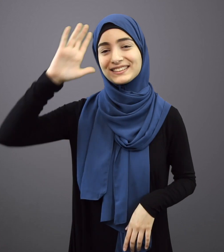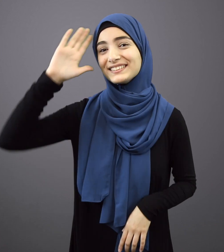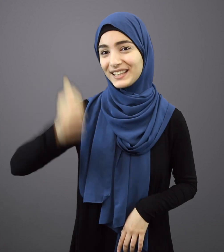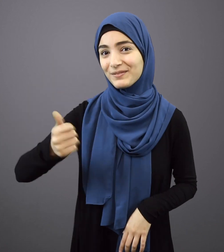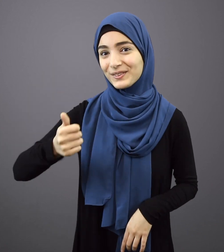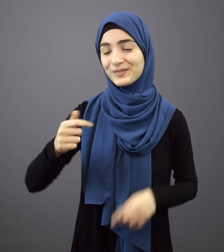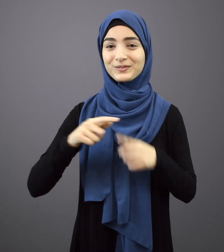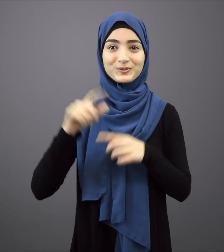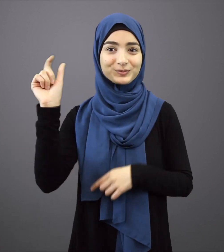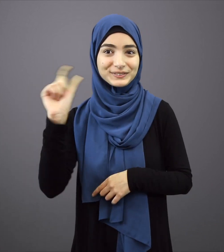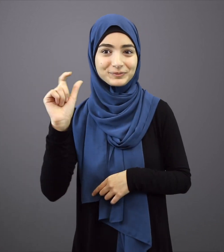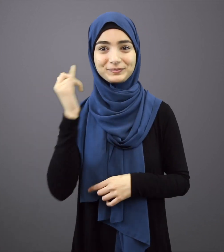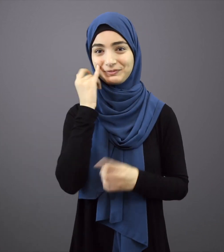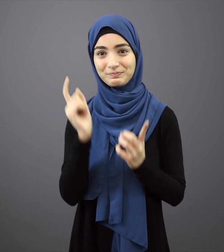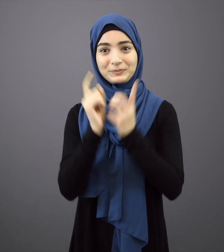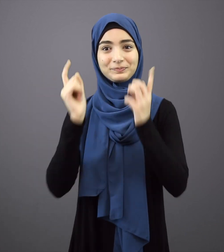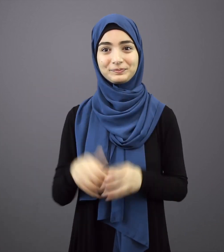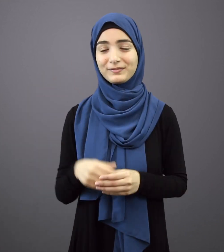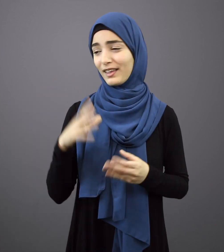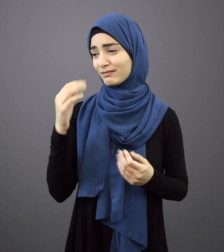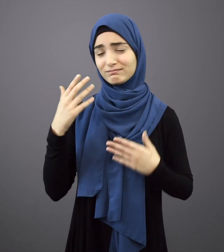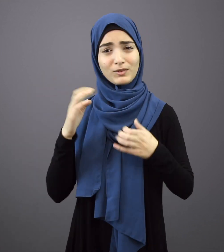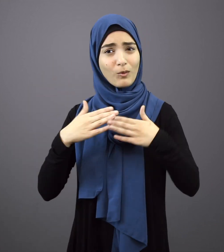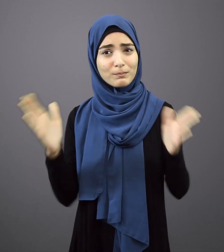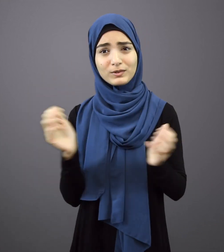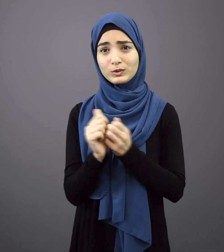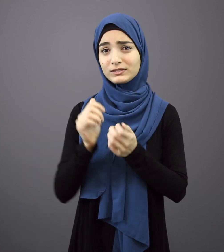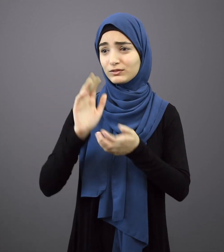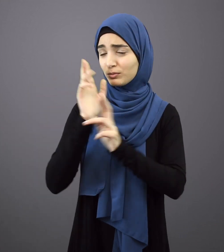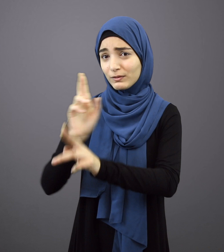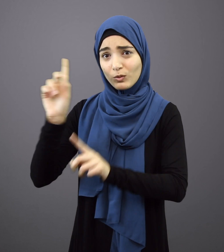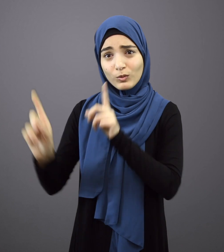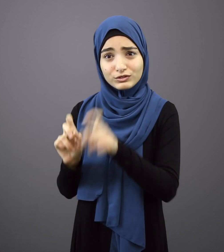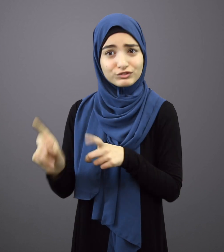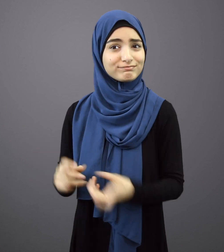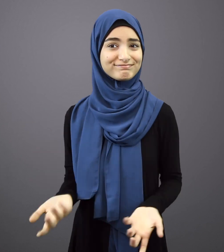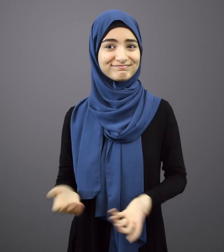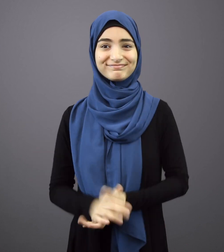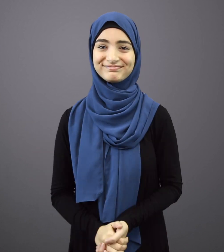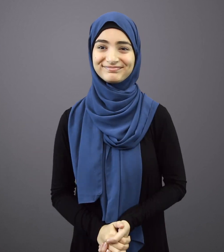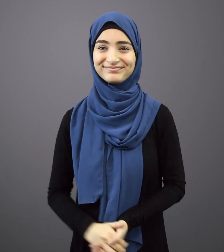Don't forget to say Assalamu Alaikum if you happen to bump into Muslim Feel free to be open with asking respectable questions